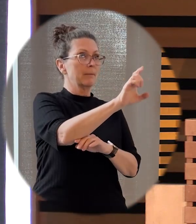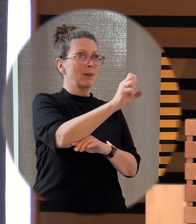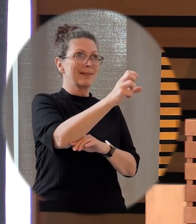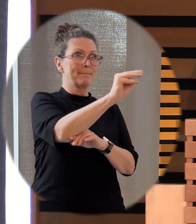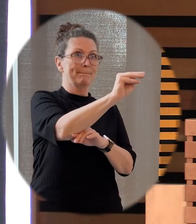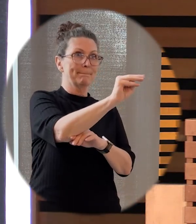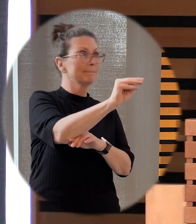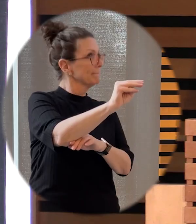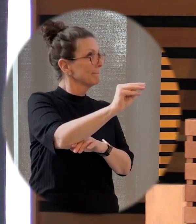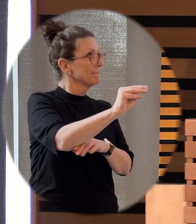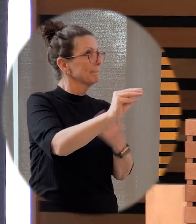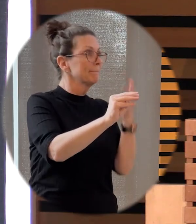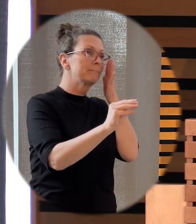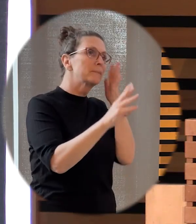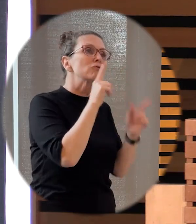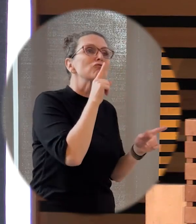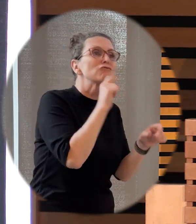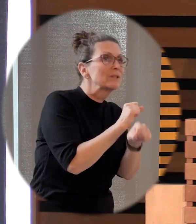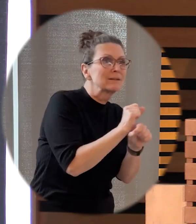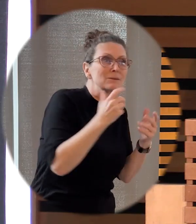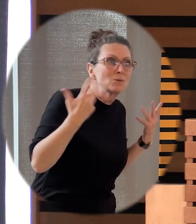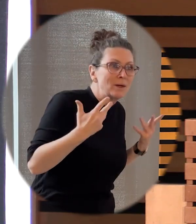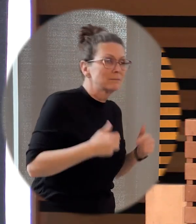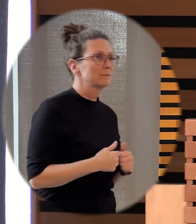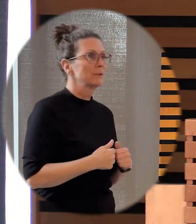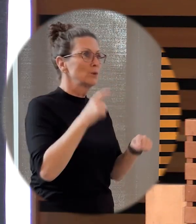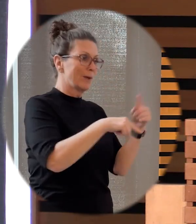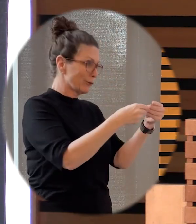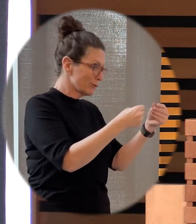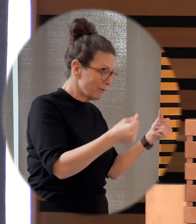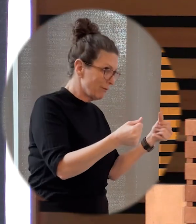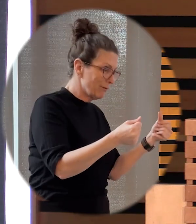And the reality is is that if we do not address abbleism and create a world where